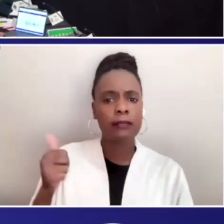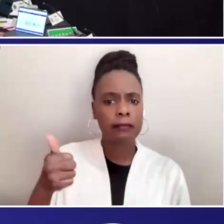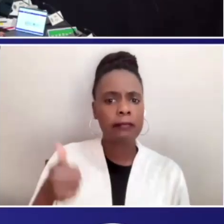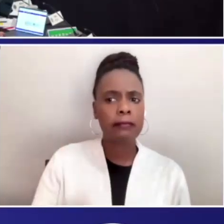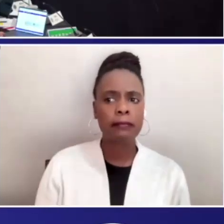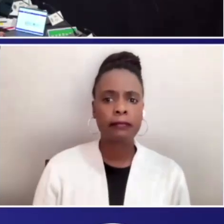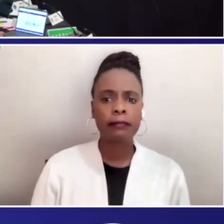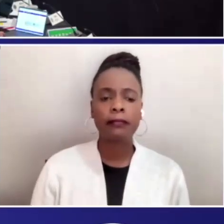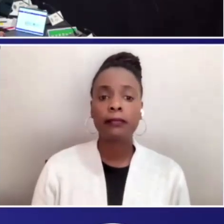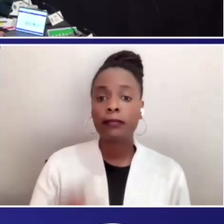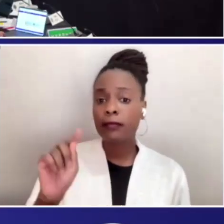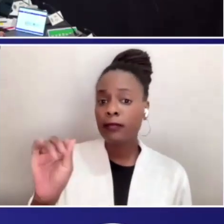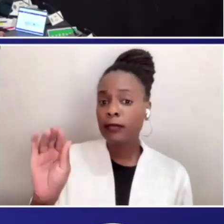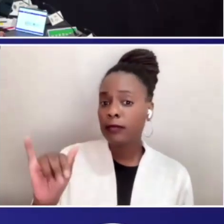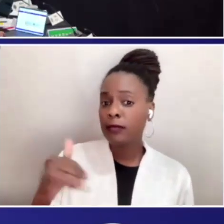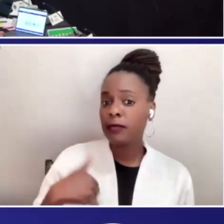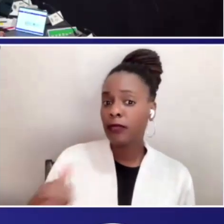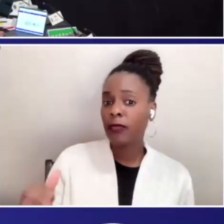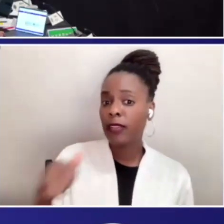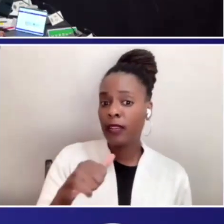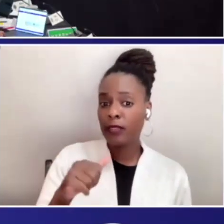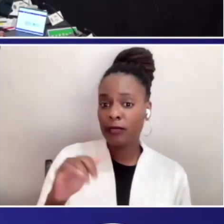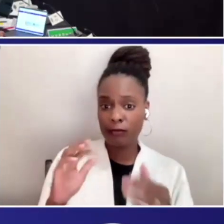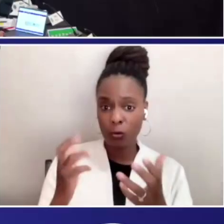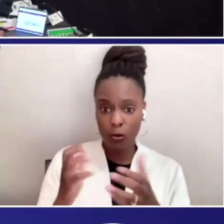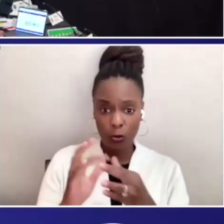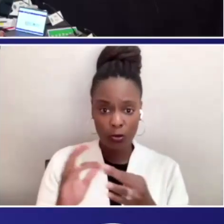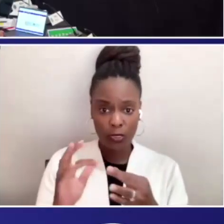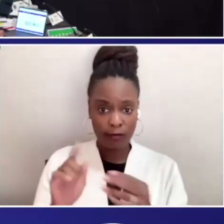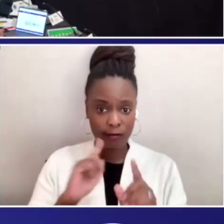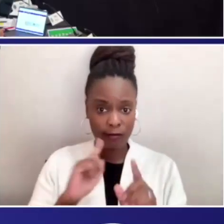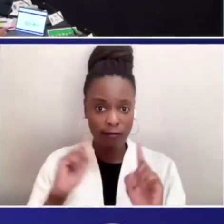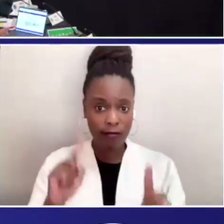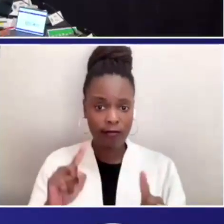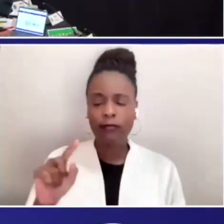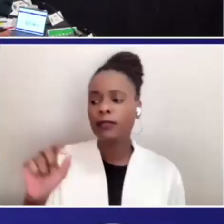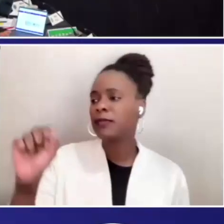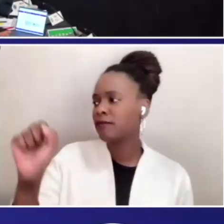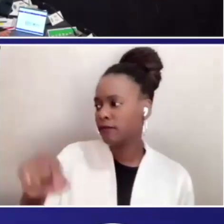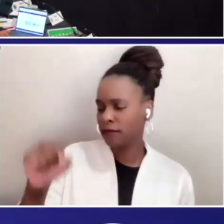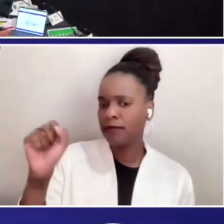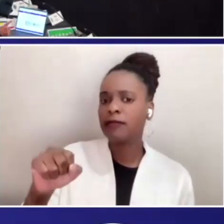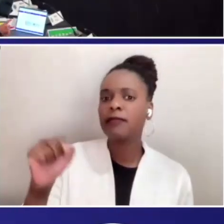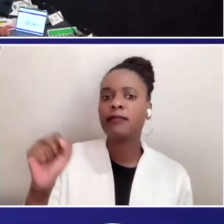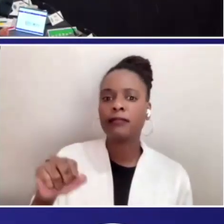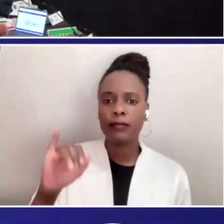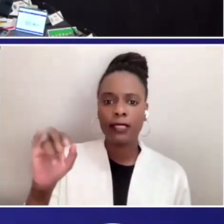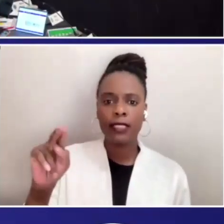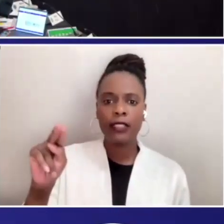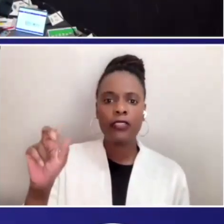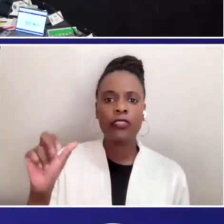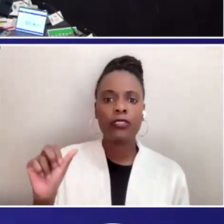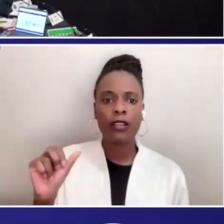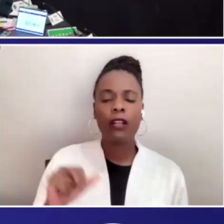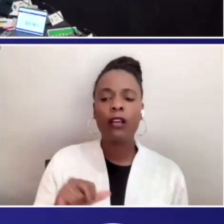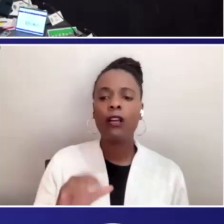Tamy did you have something else you wanted to respond to? I do. Jenna, to get to your point, under the definition section,